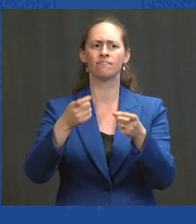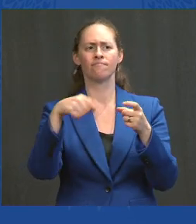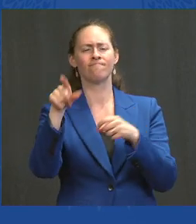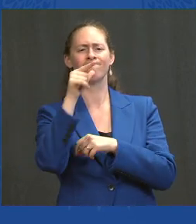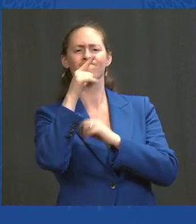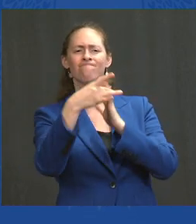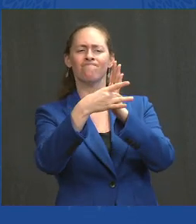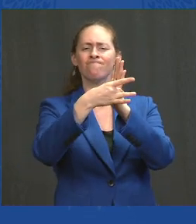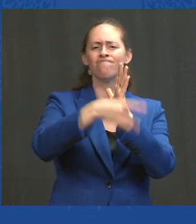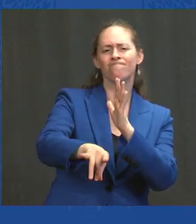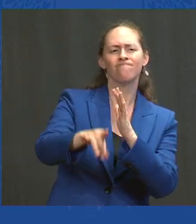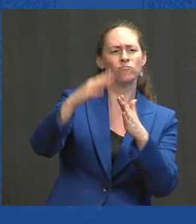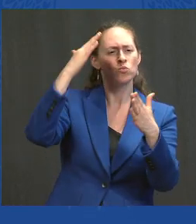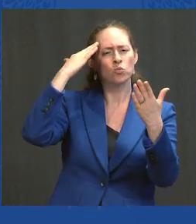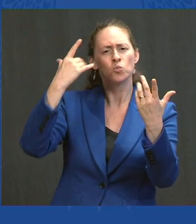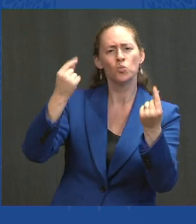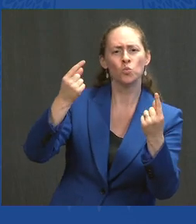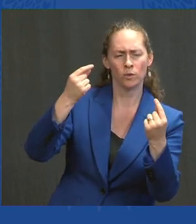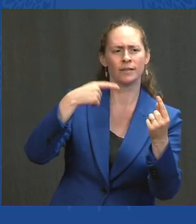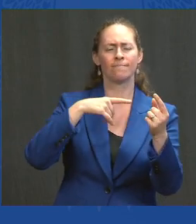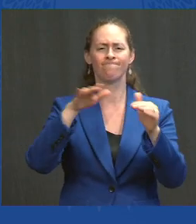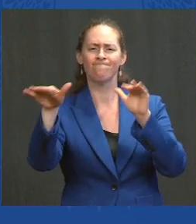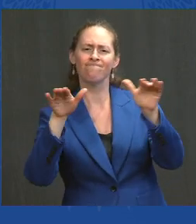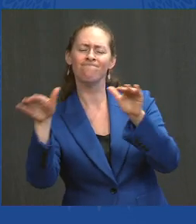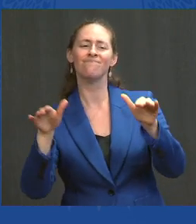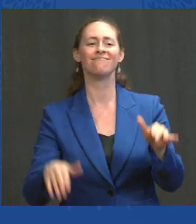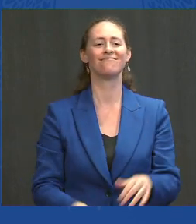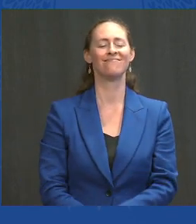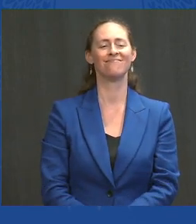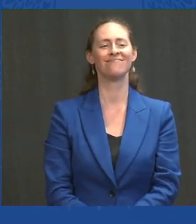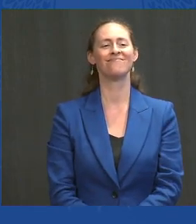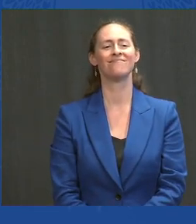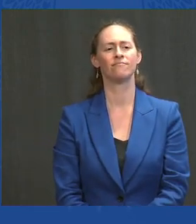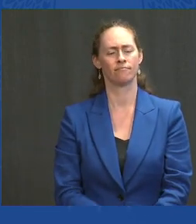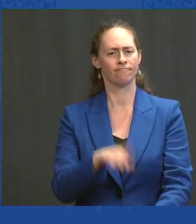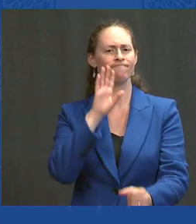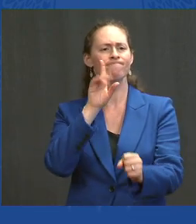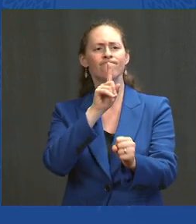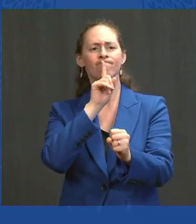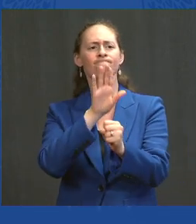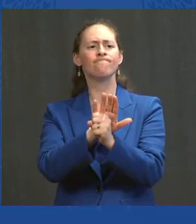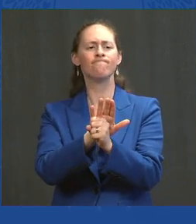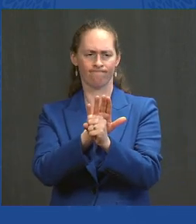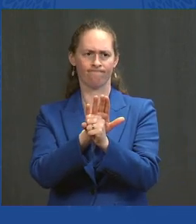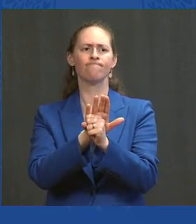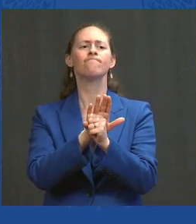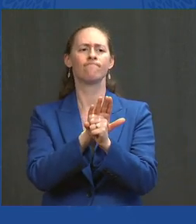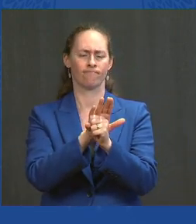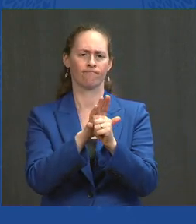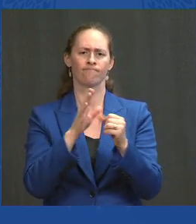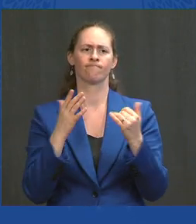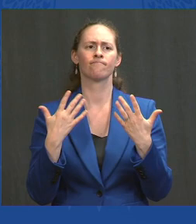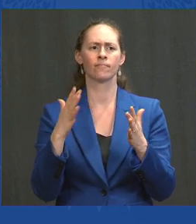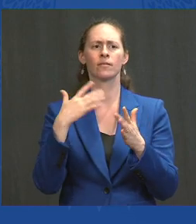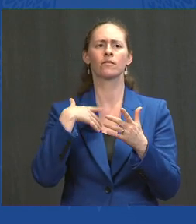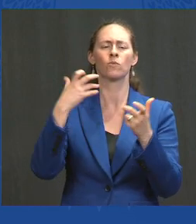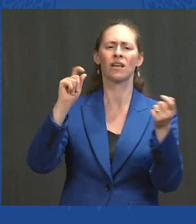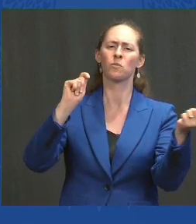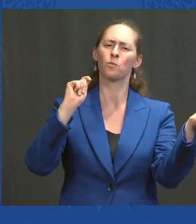I've kept my commitment and sent an immigration reform bill to the United States Congress. It includes smart border management and security